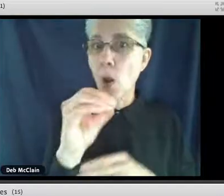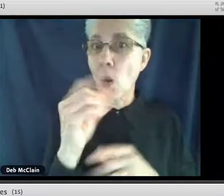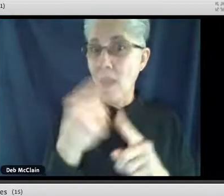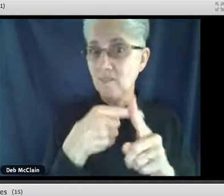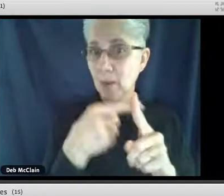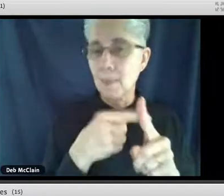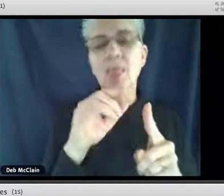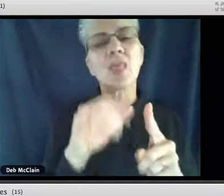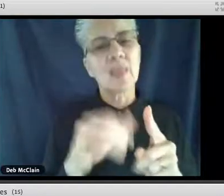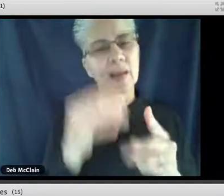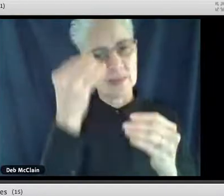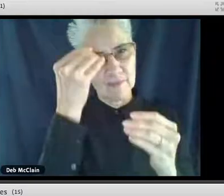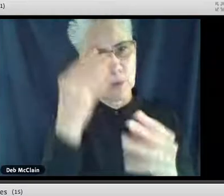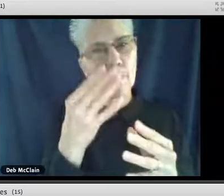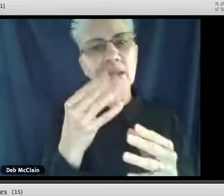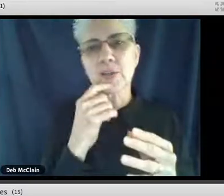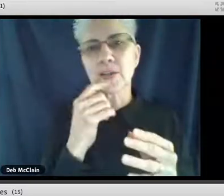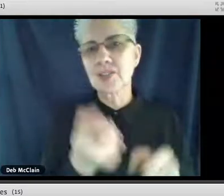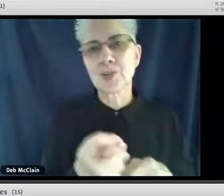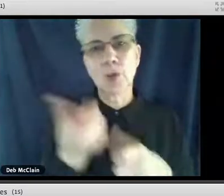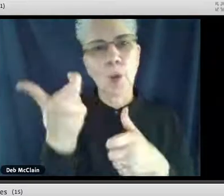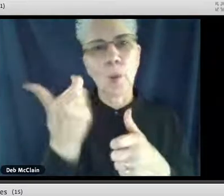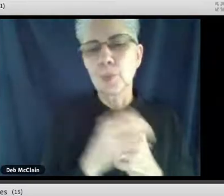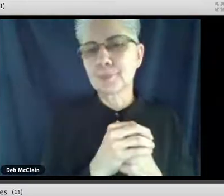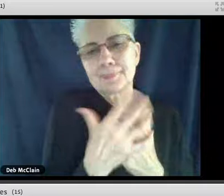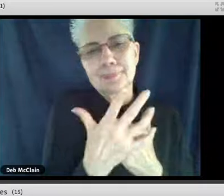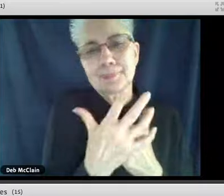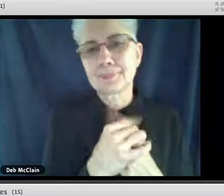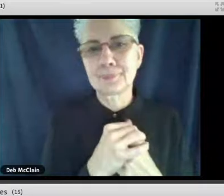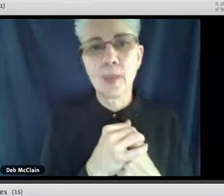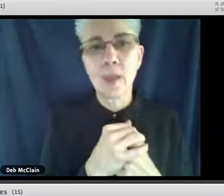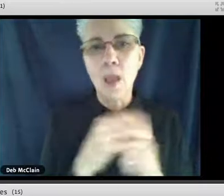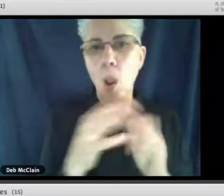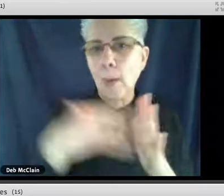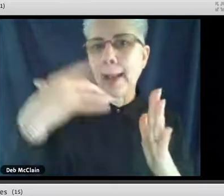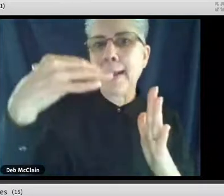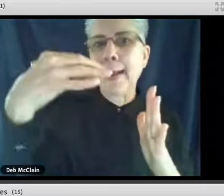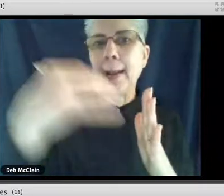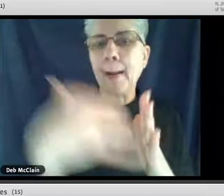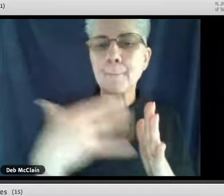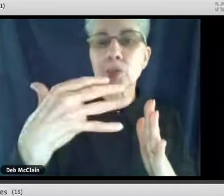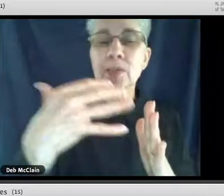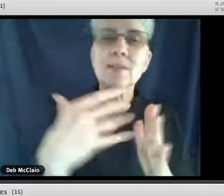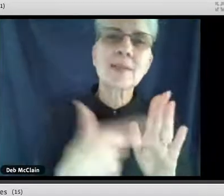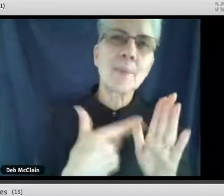That information can just go. If the rare person because sometimes we put information on our website